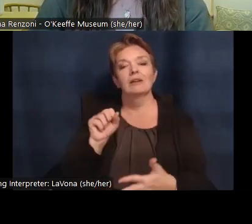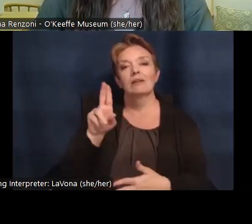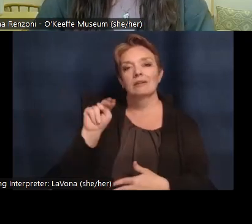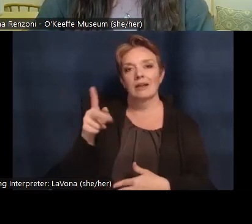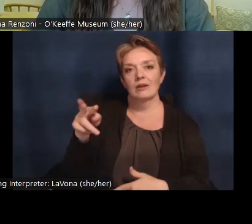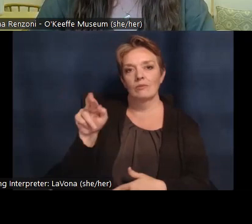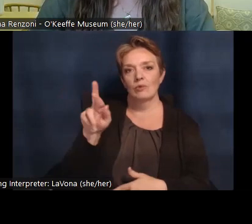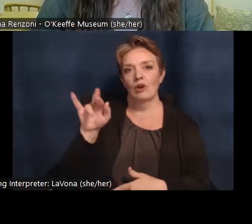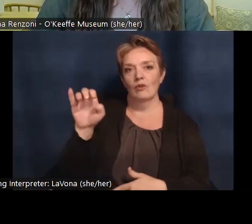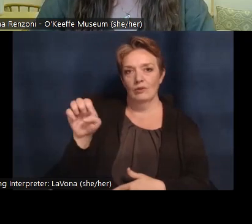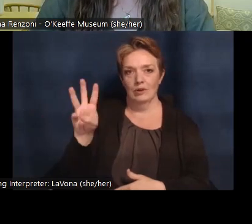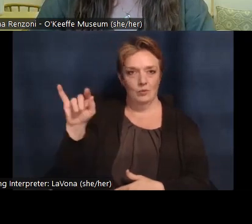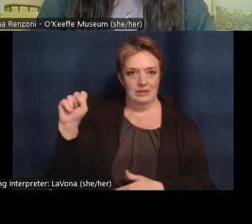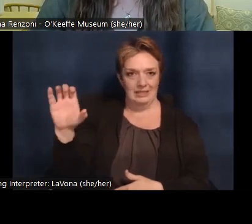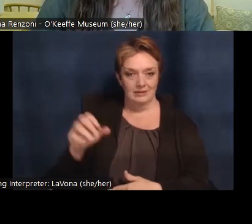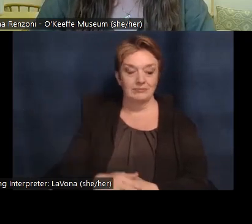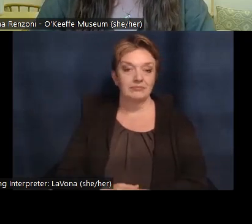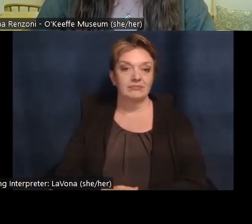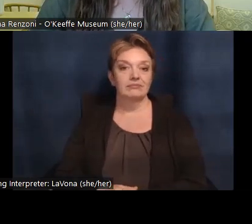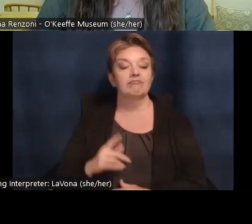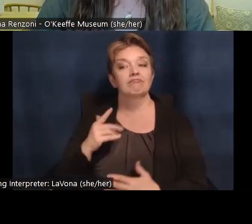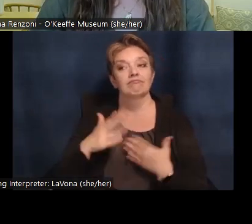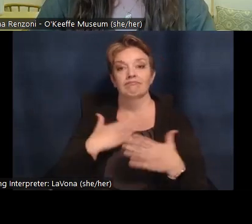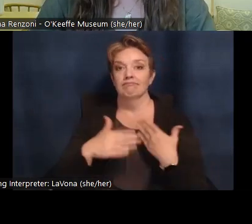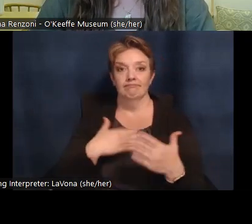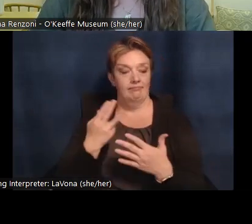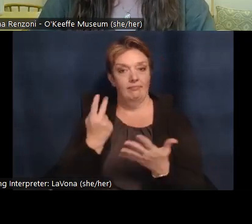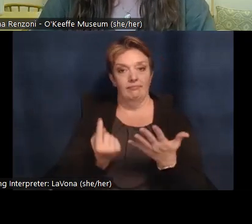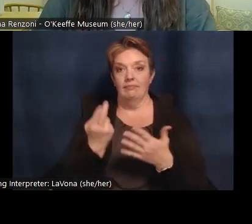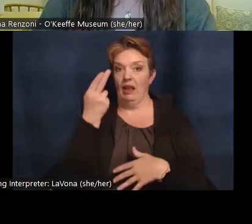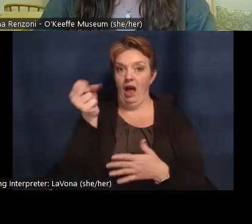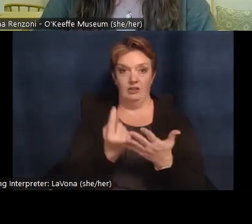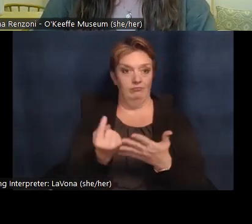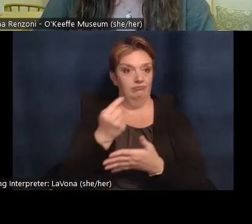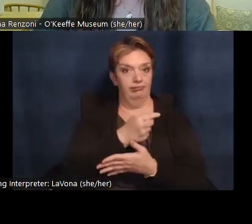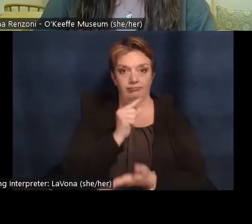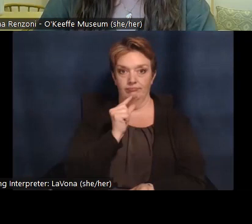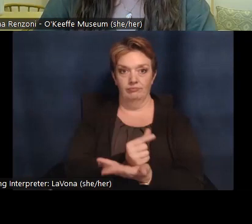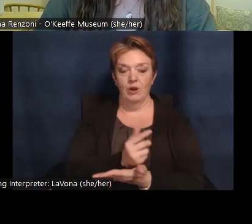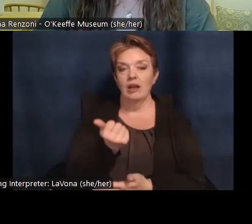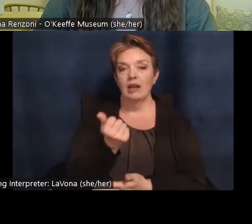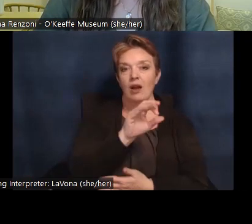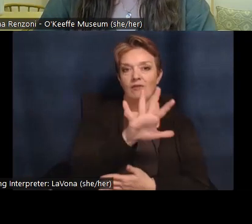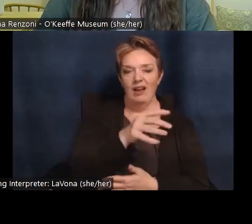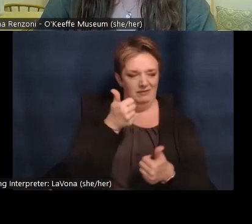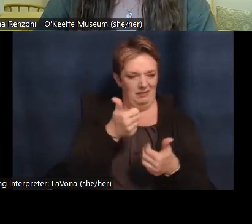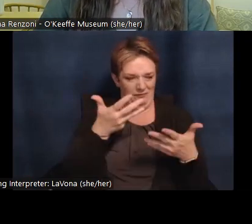By the time she graduated high school in 1905, O’Keeffe had determined to make her way as an artist.